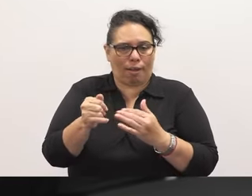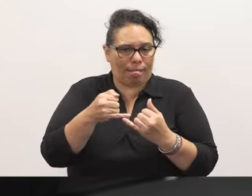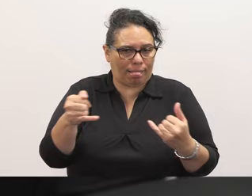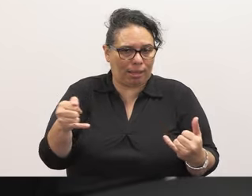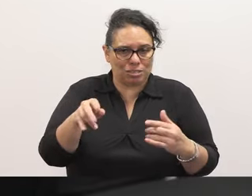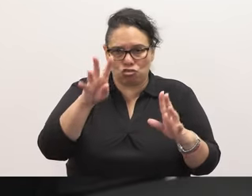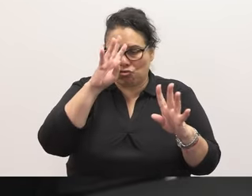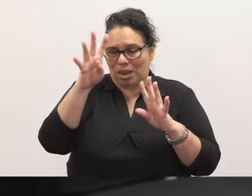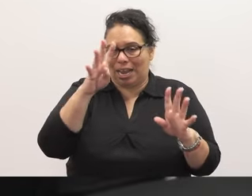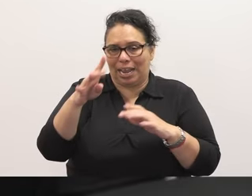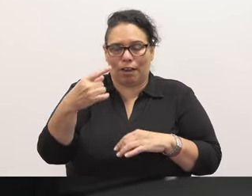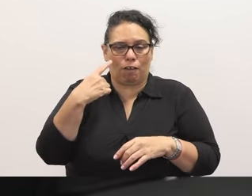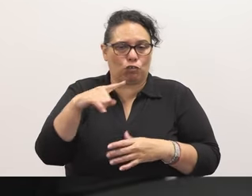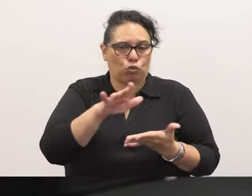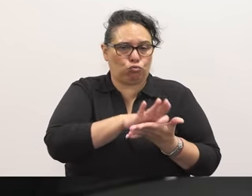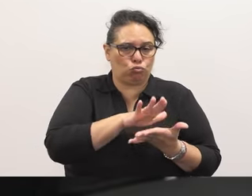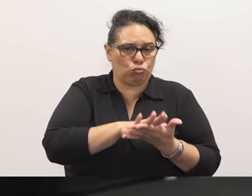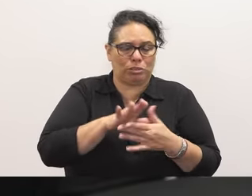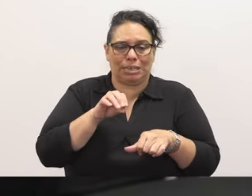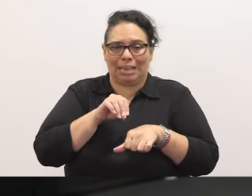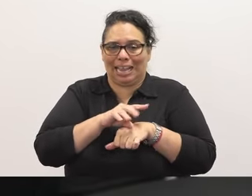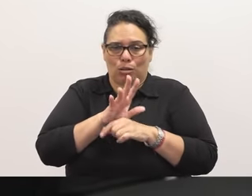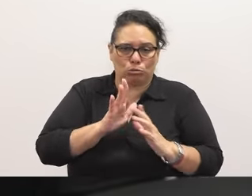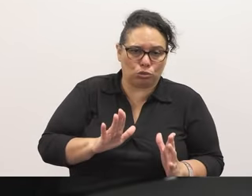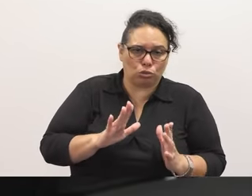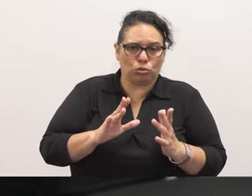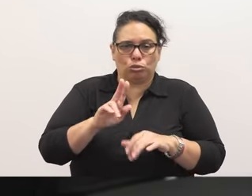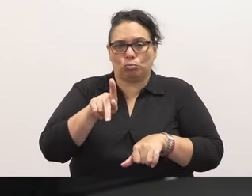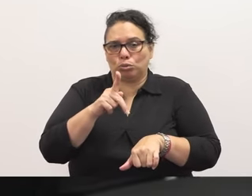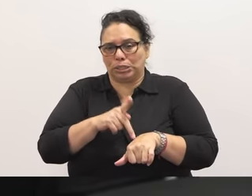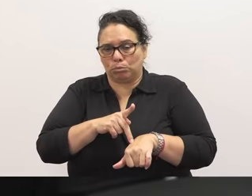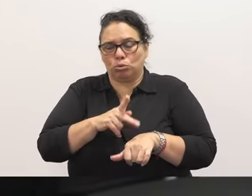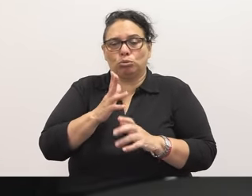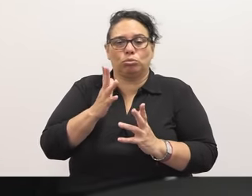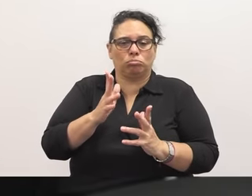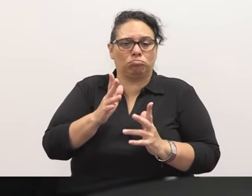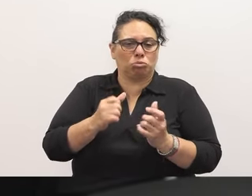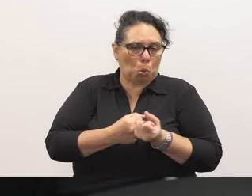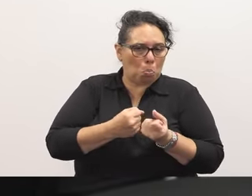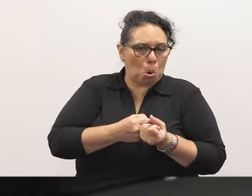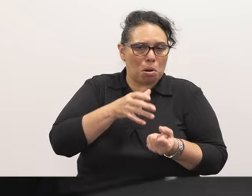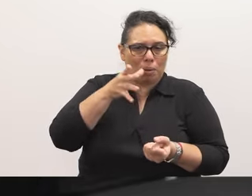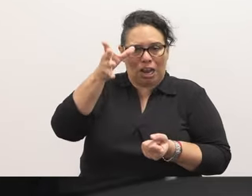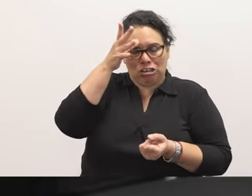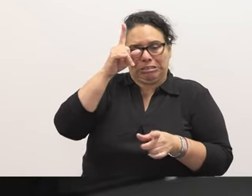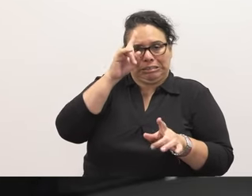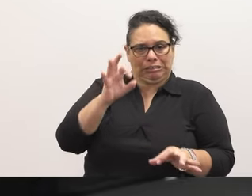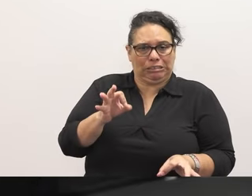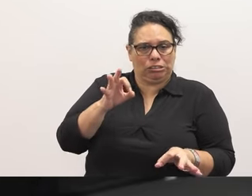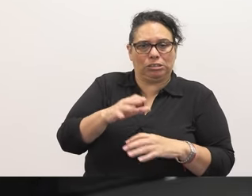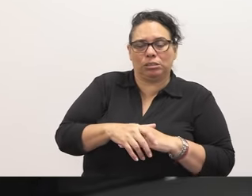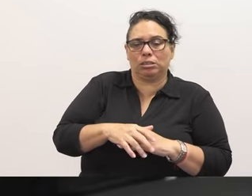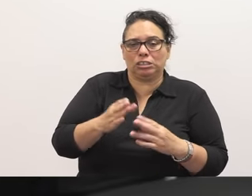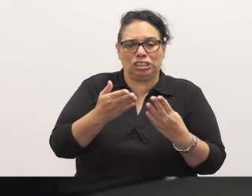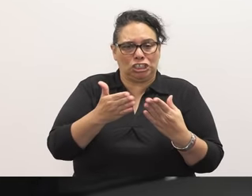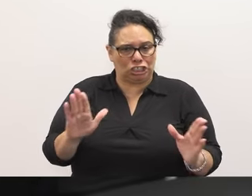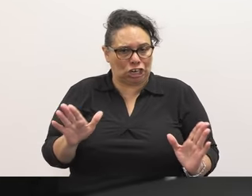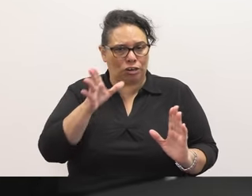for our site counselors and principals to support parents in that decision. Generally I would say our parents defer to us to,